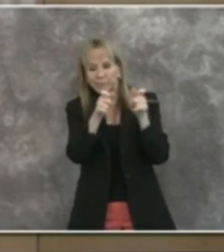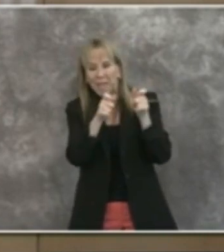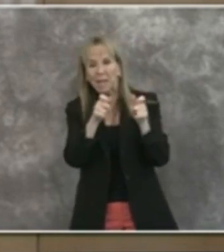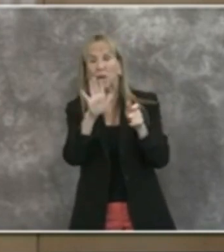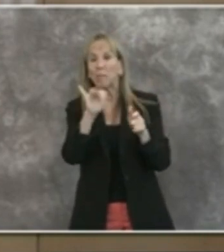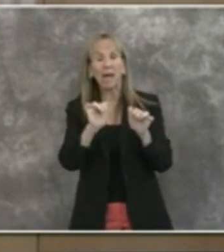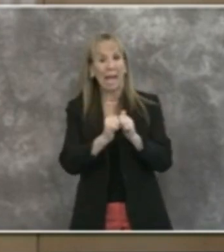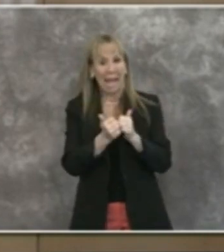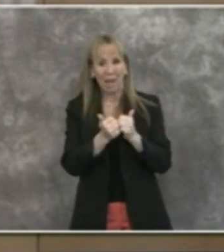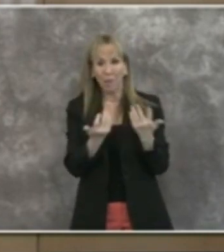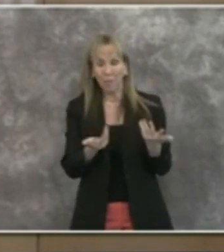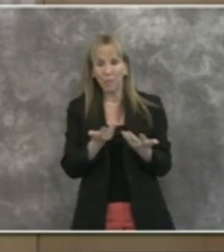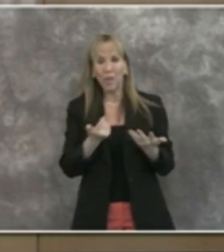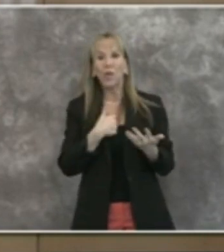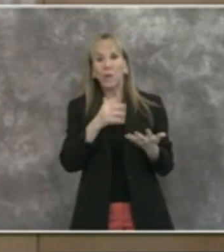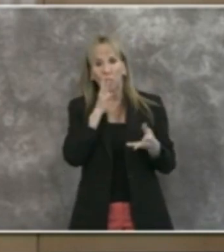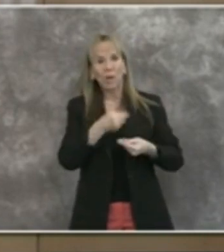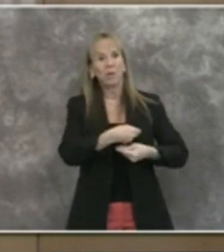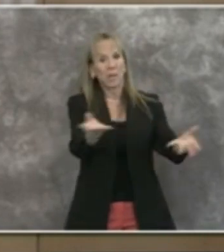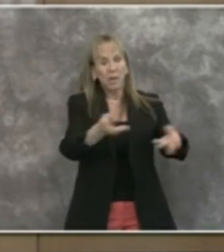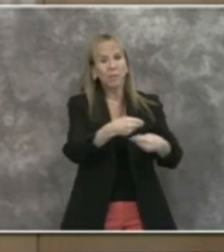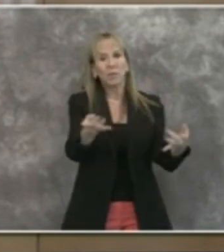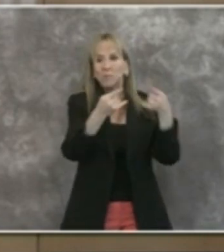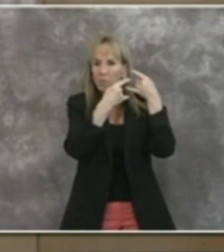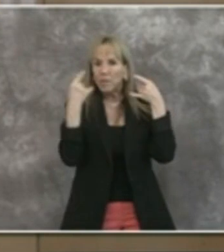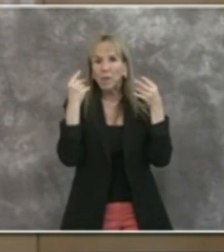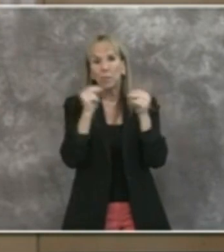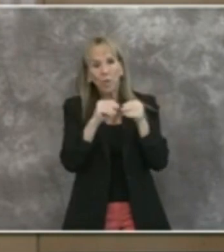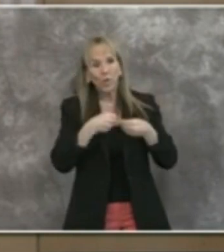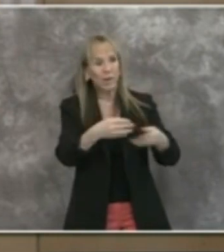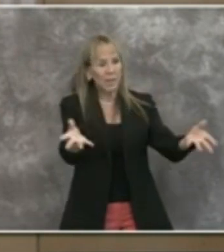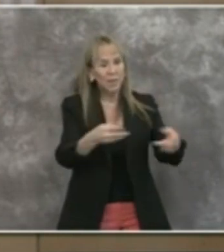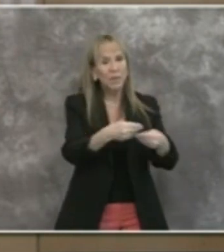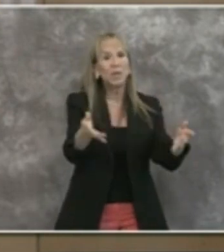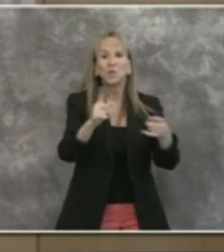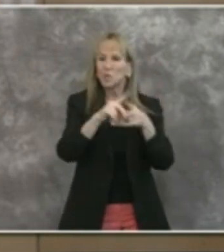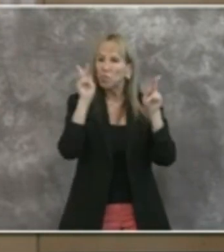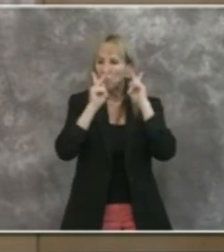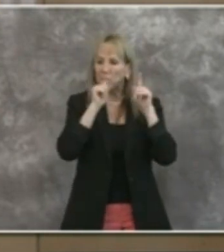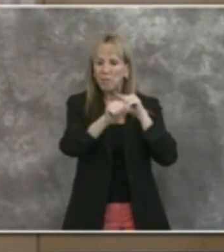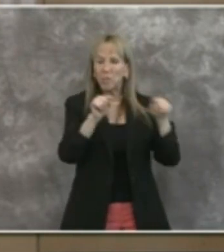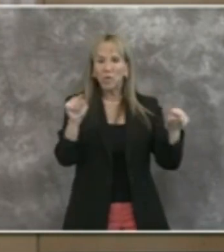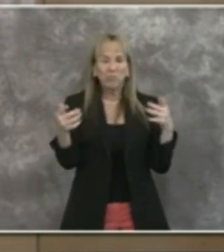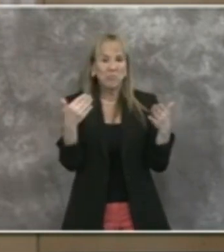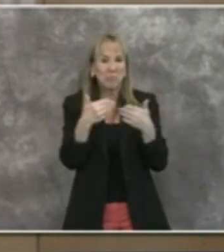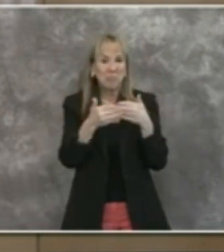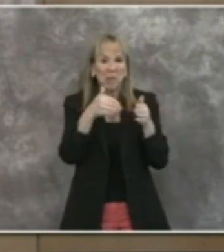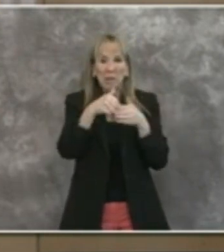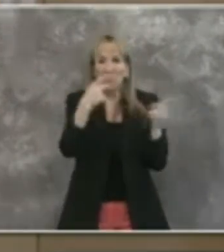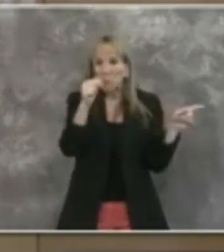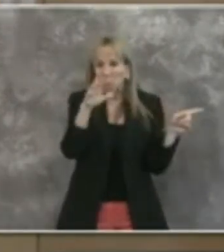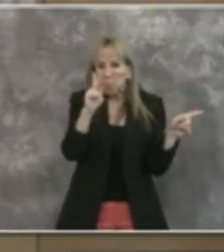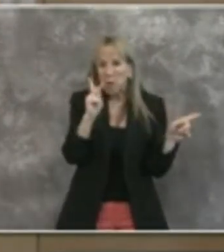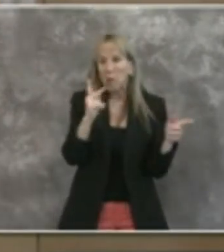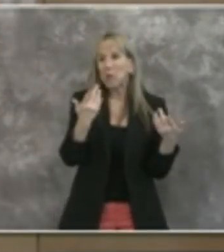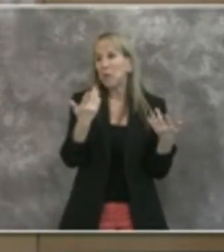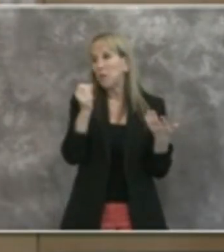INDIVIDUALS THAT THEY COME IN CONTACT WITH WE WILL CONTINUE TO PROMOTE THIS EFFORT AND IN